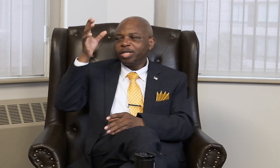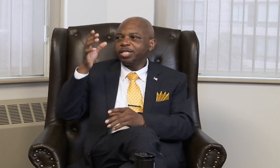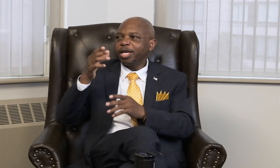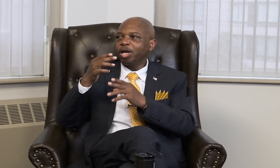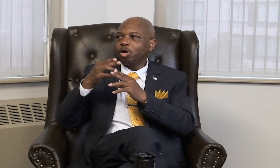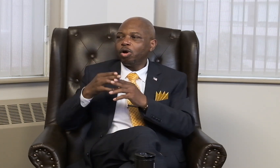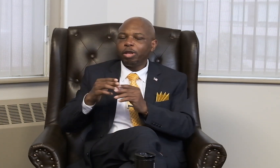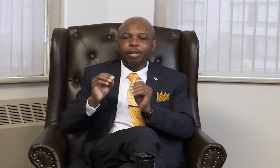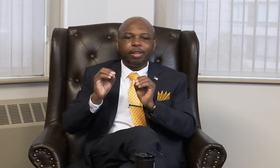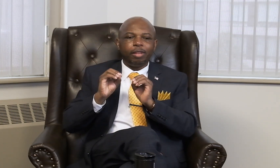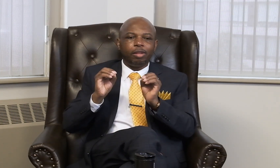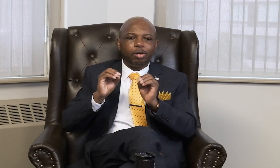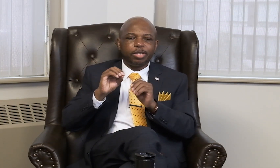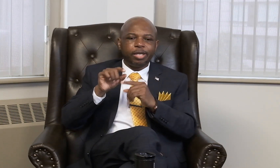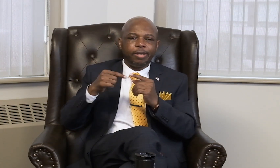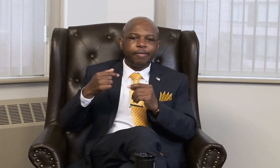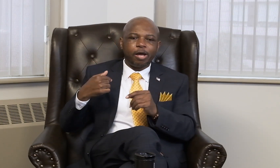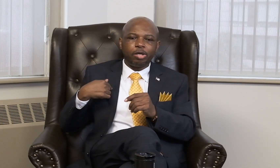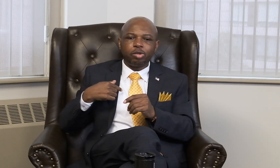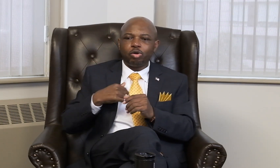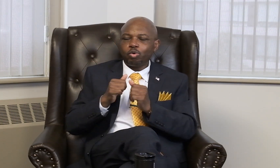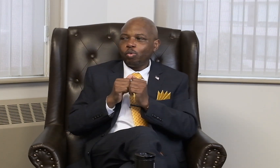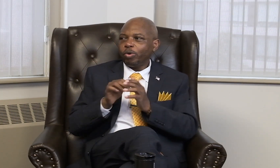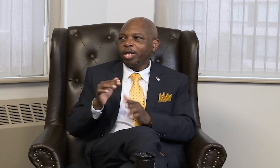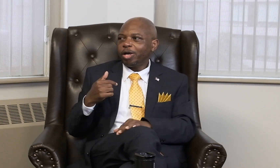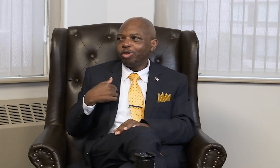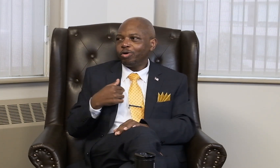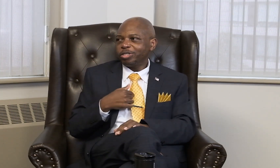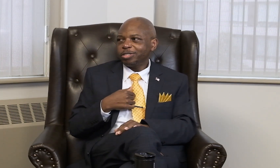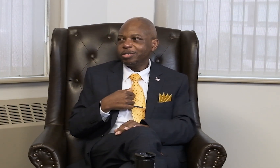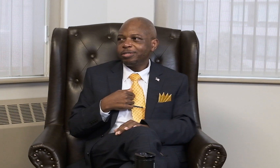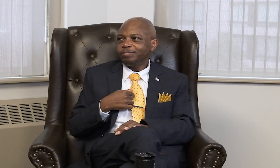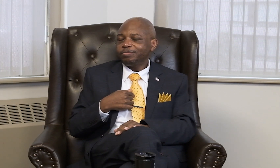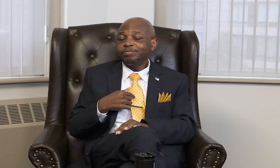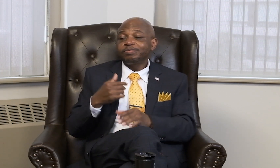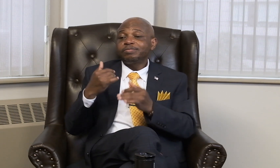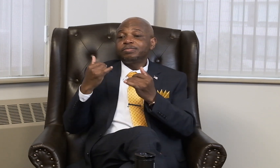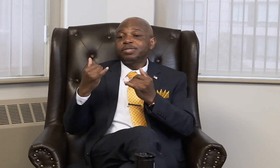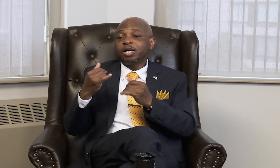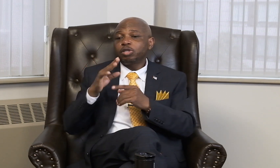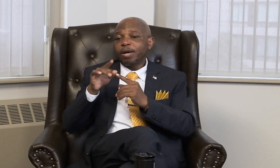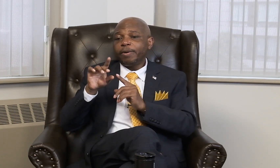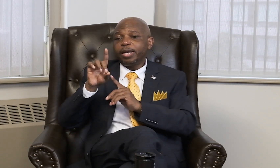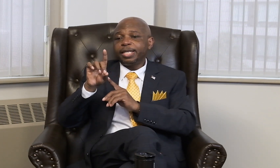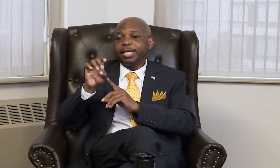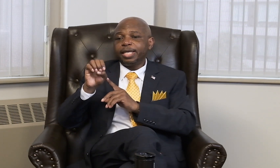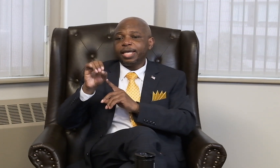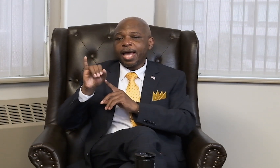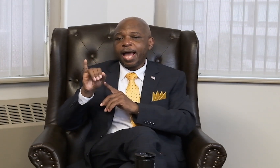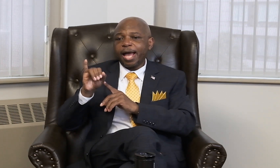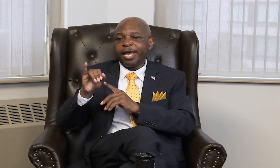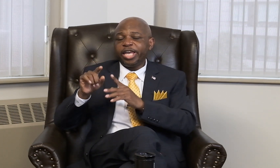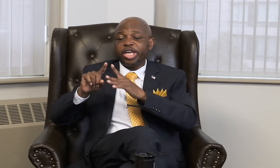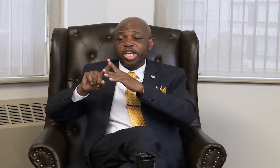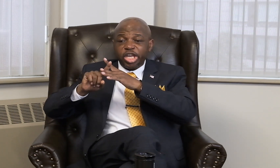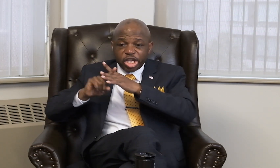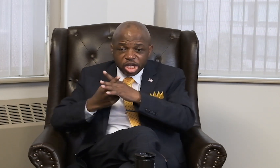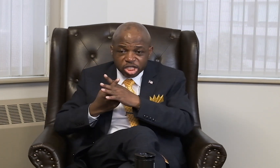conceived the phenomenon of “Nothing About Us, Without Us.” Now talking about DEI,